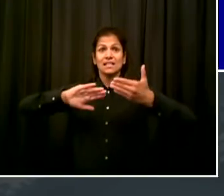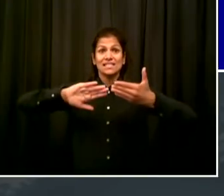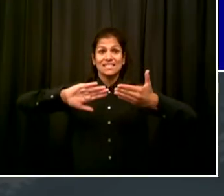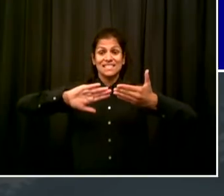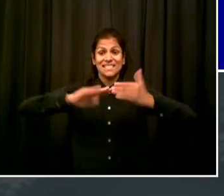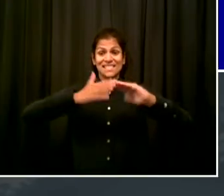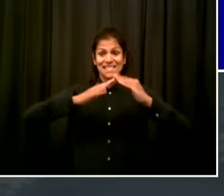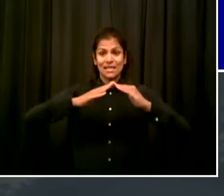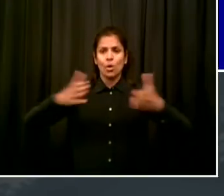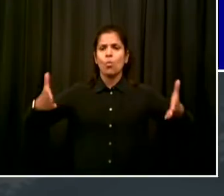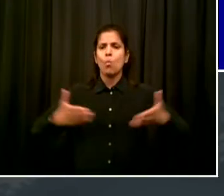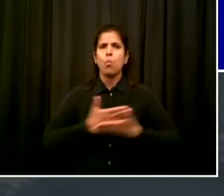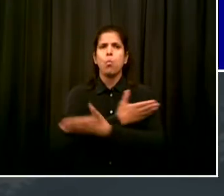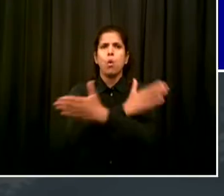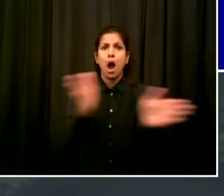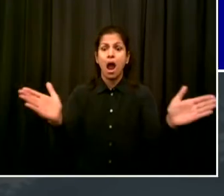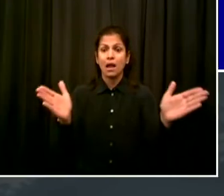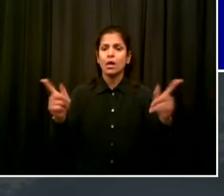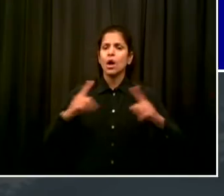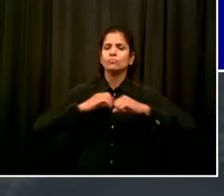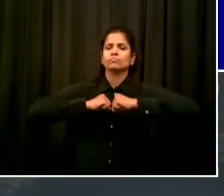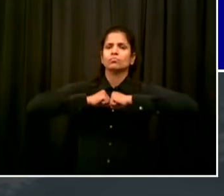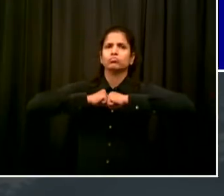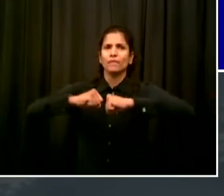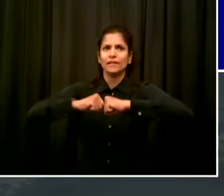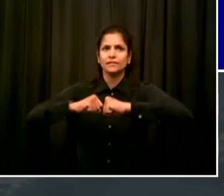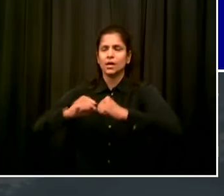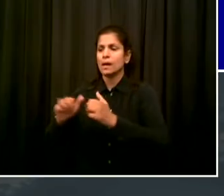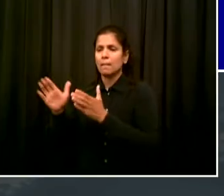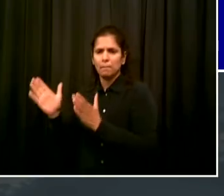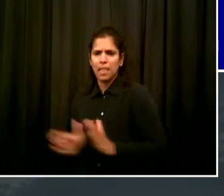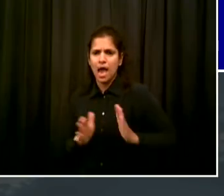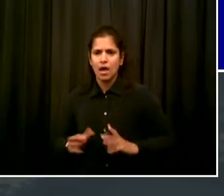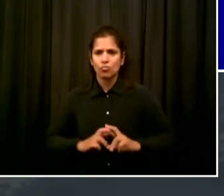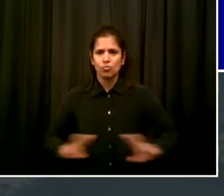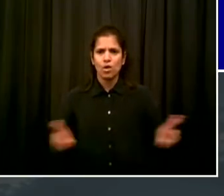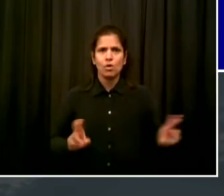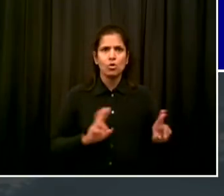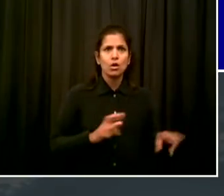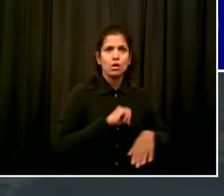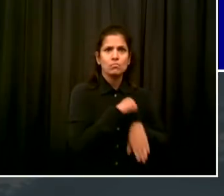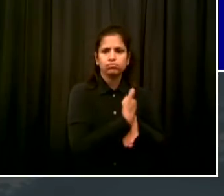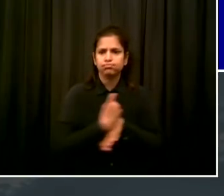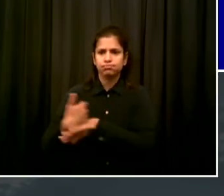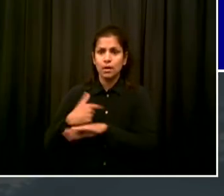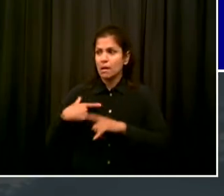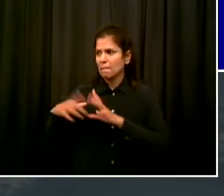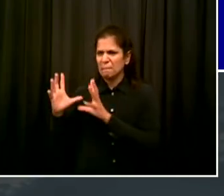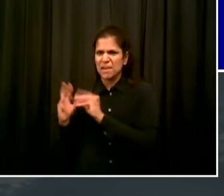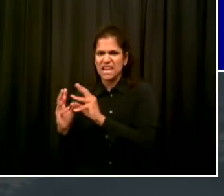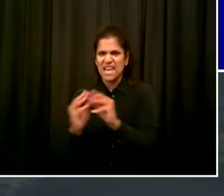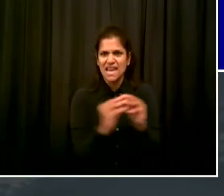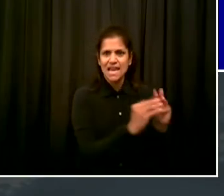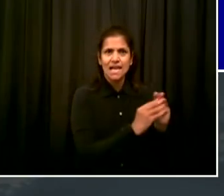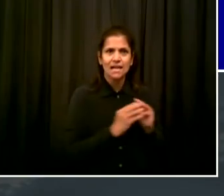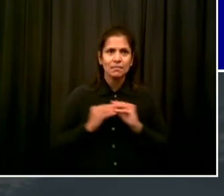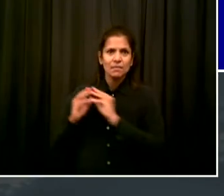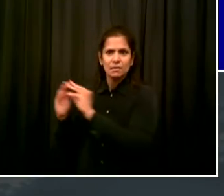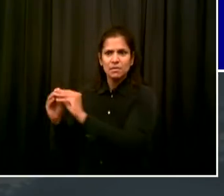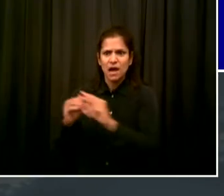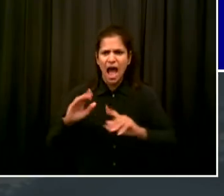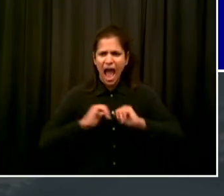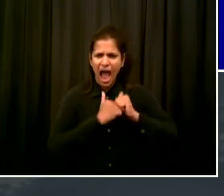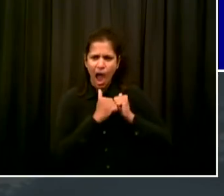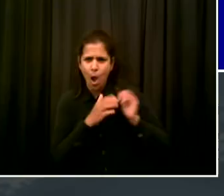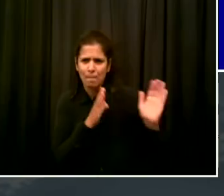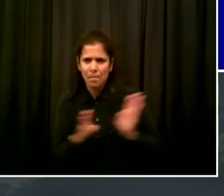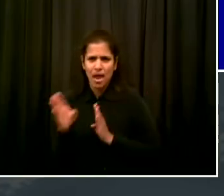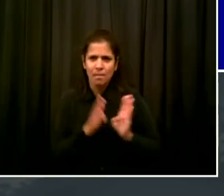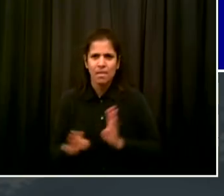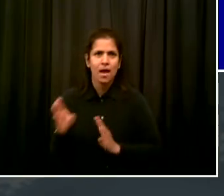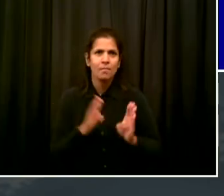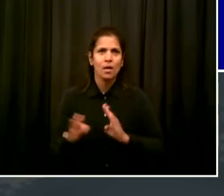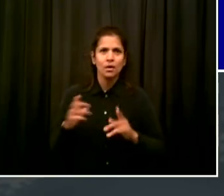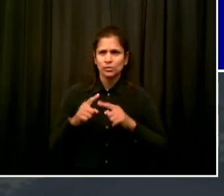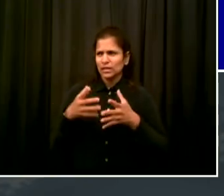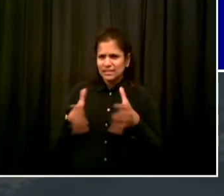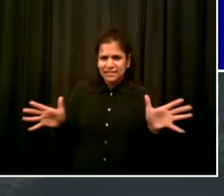OUTILNE A